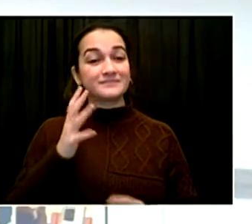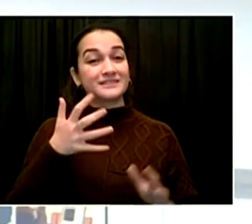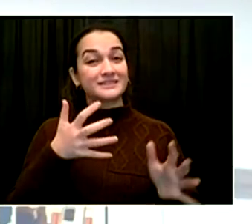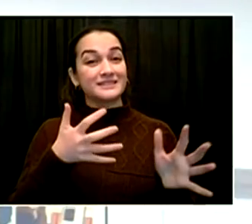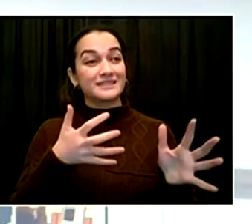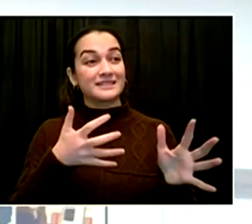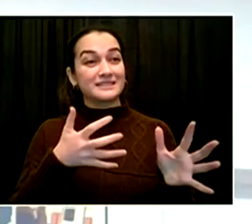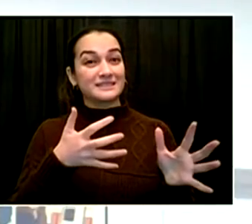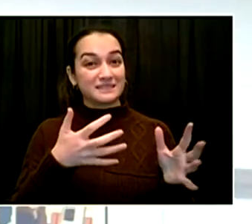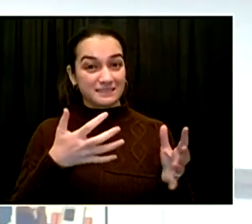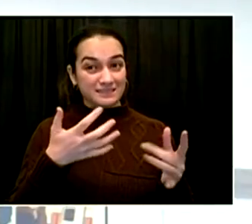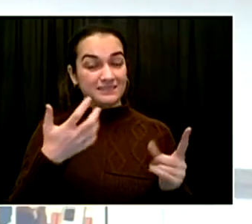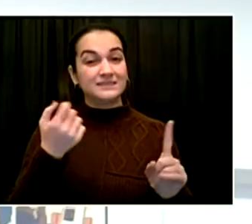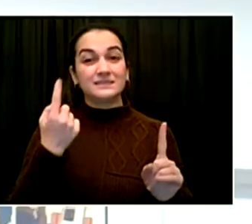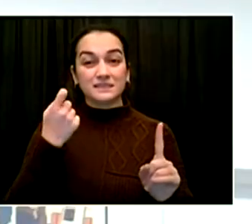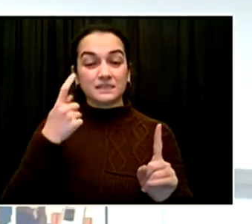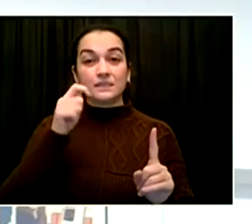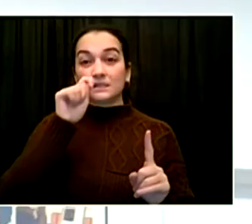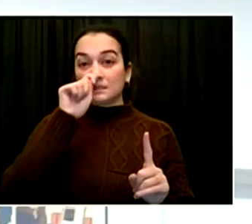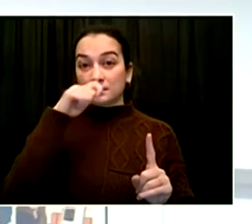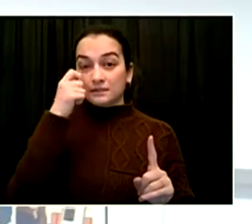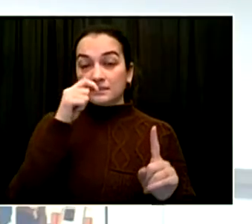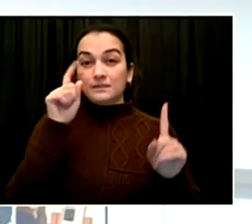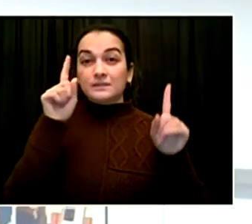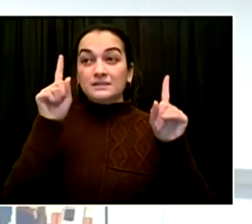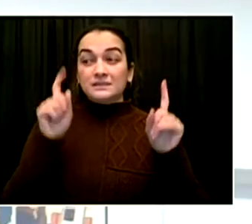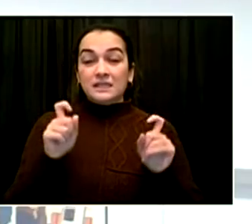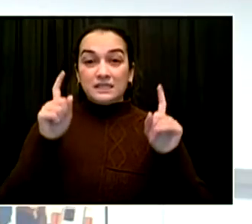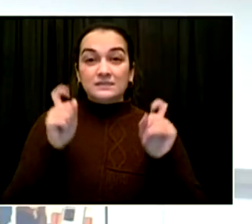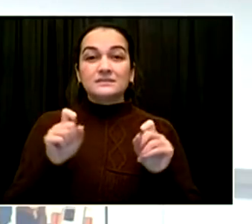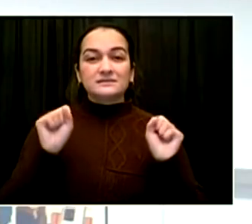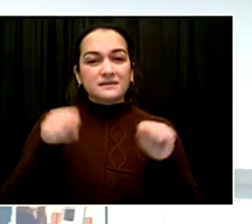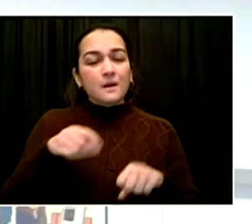HE COVERED IT VERY WELL. THERE ARE TWO POINTS I WANT TO UNDERLINE.